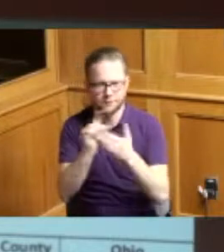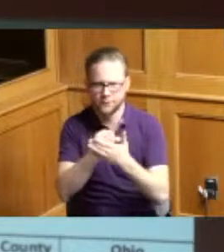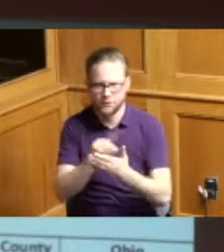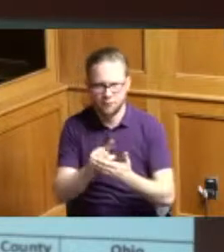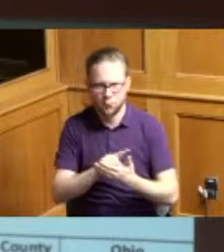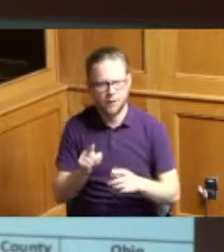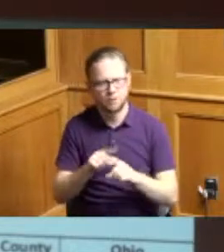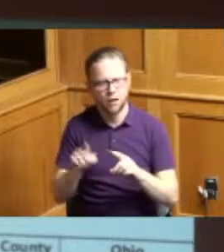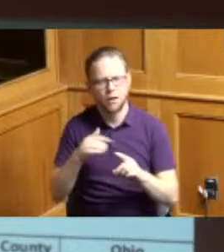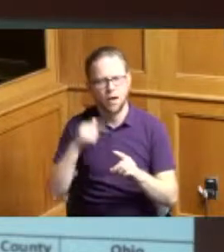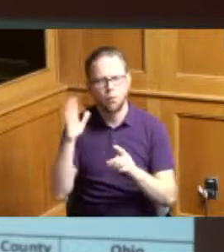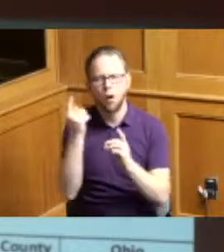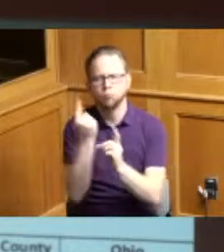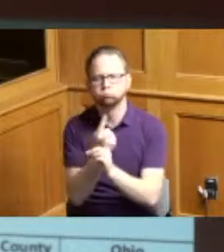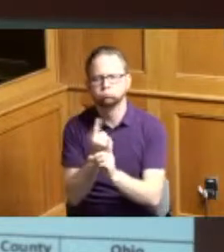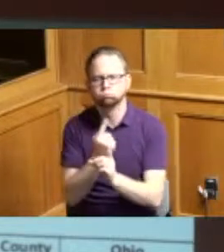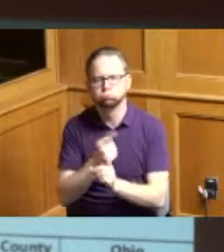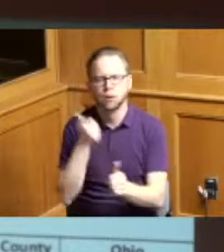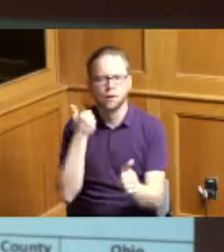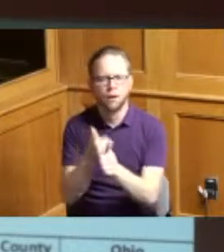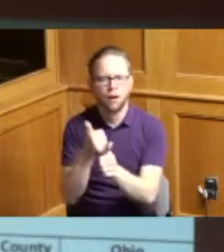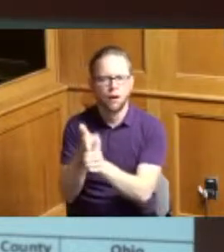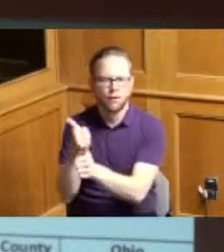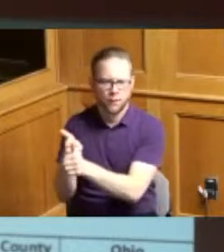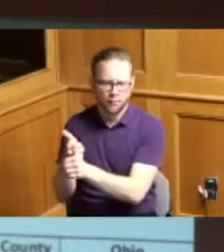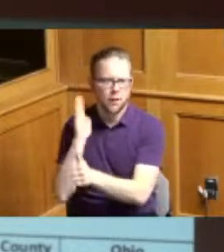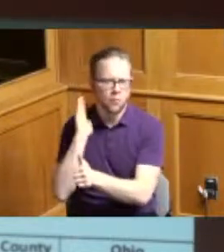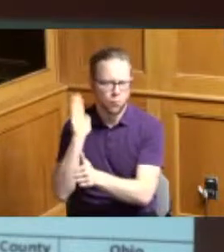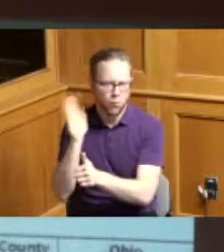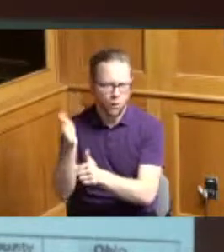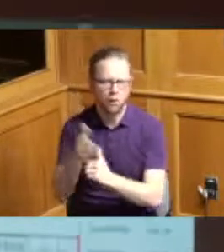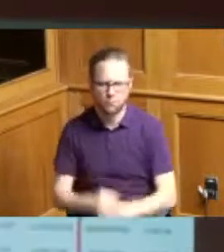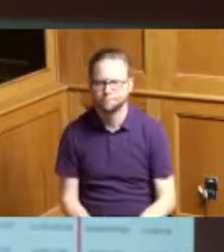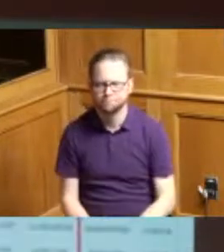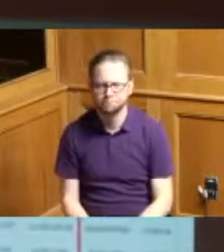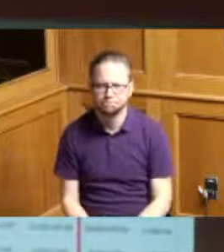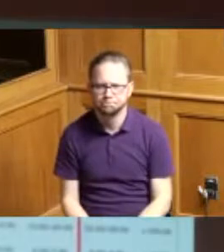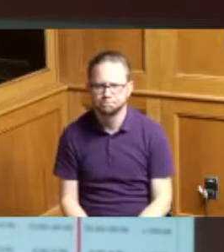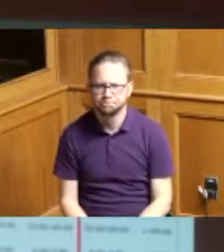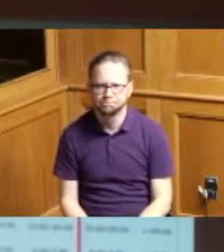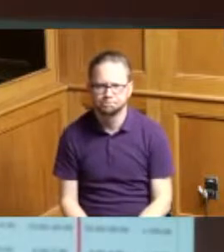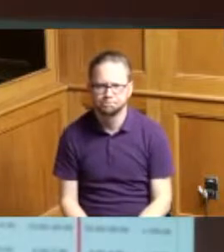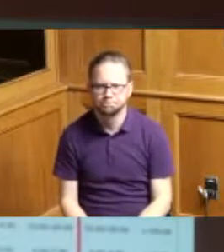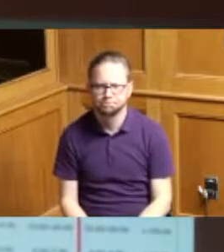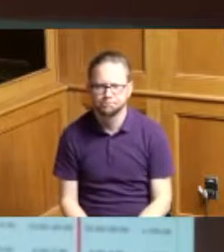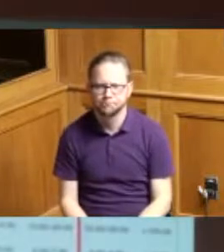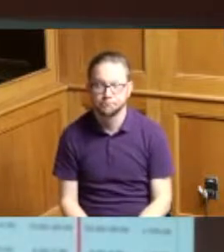provide that data at some frequency moving forward so you'll have access to it turning to the Ohio